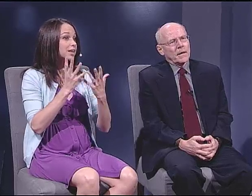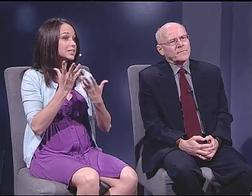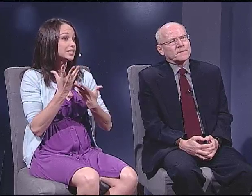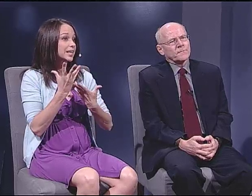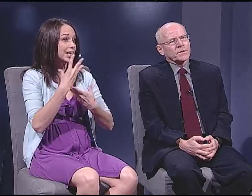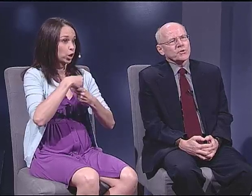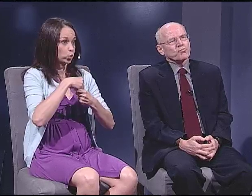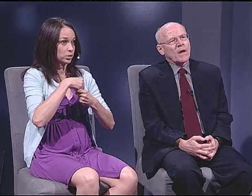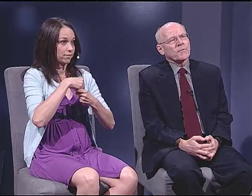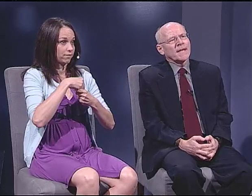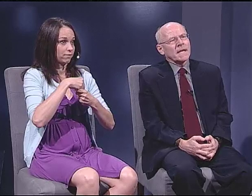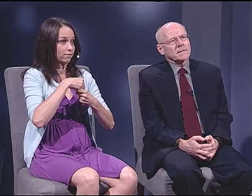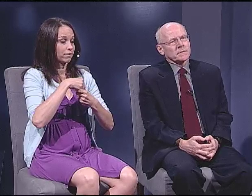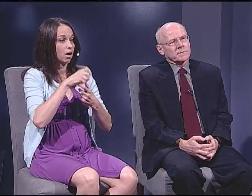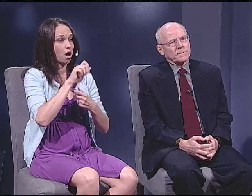of difference, rather than exclusive,